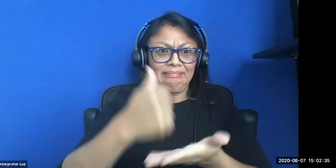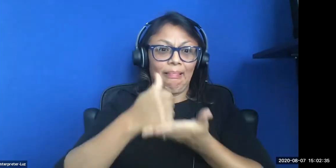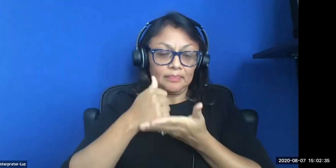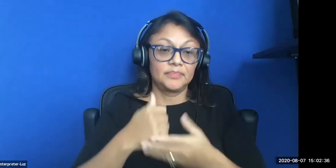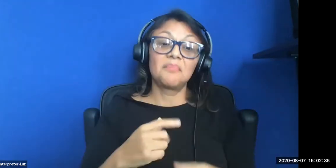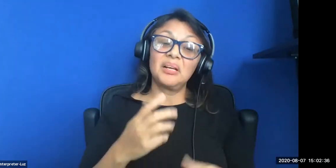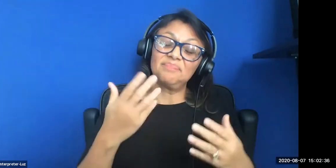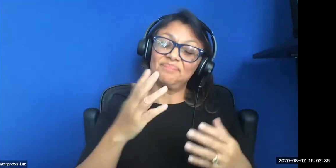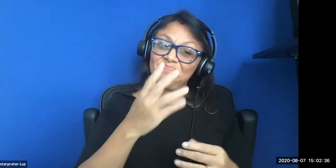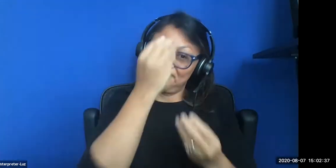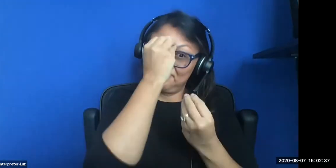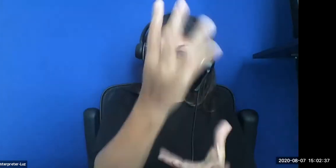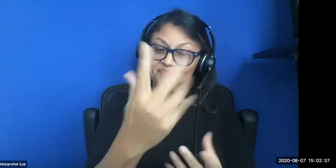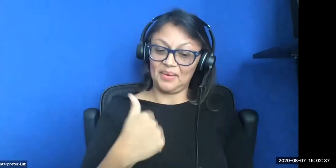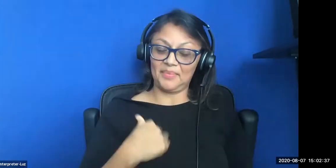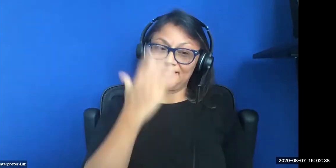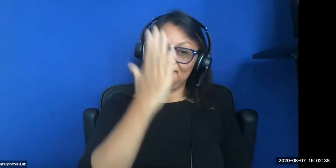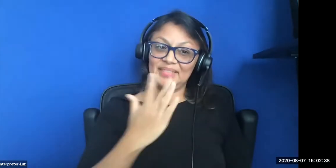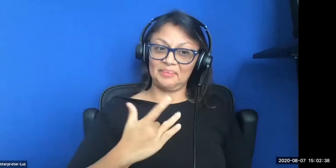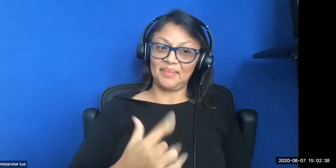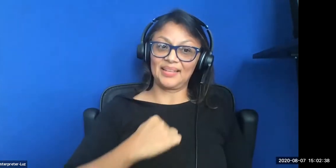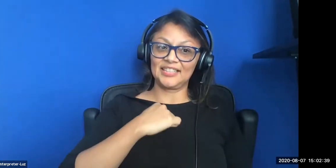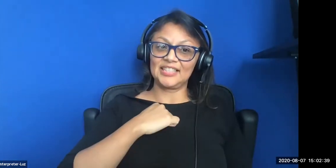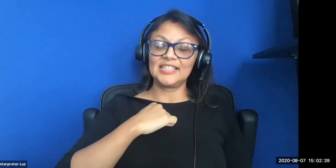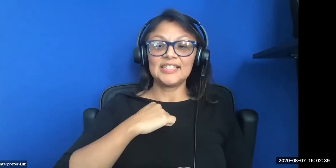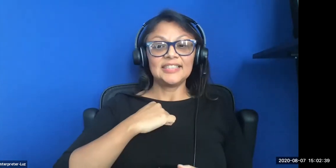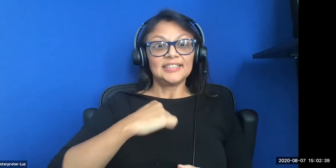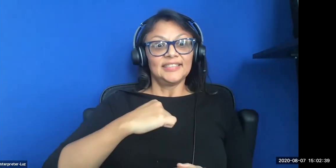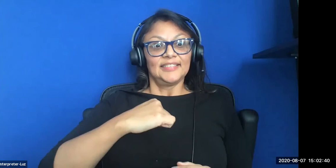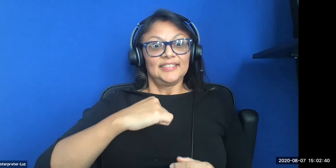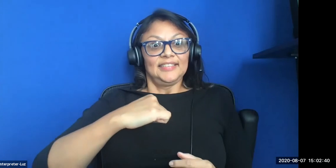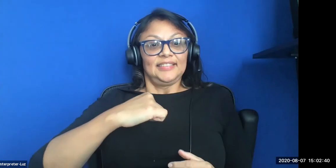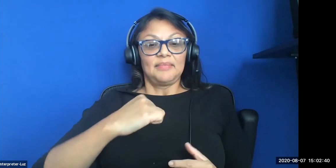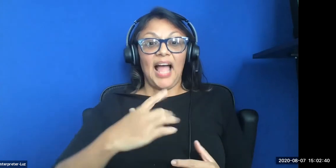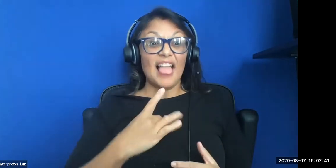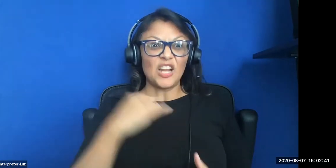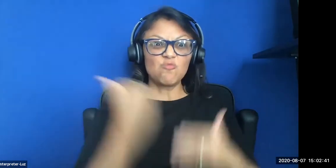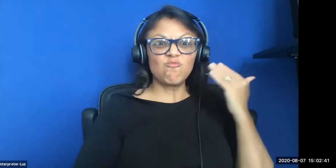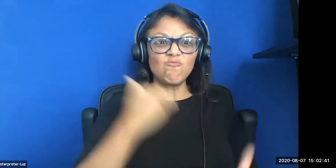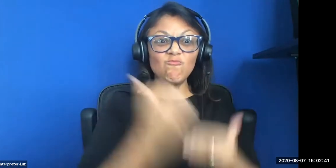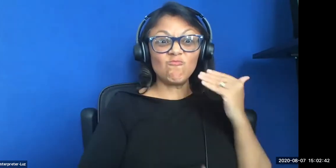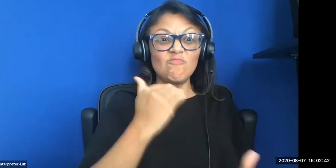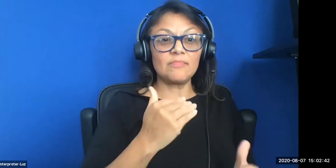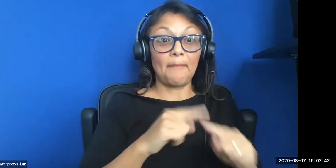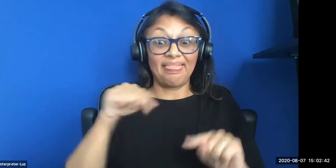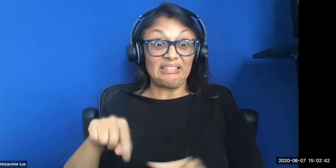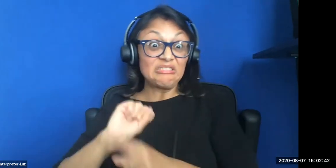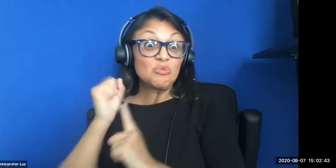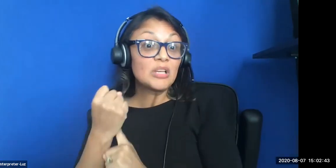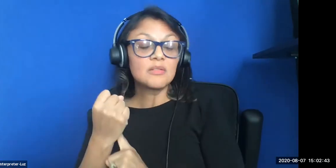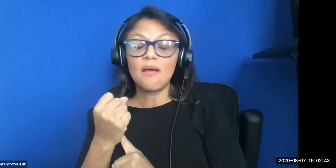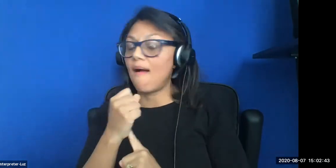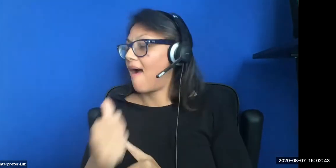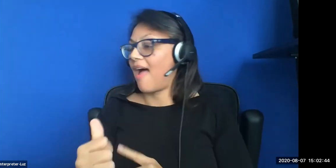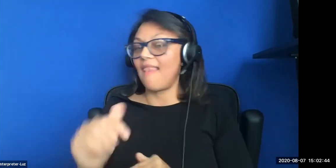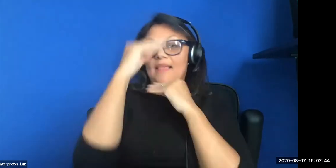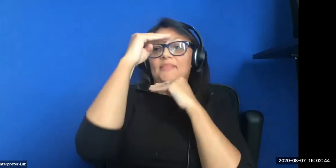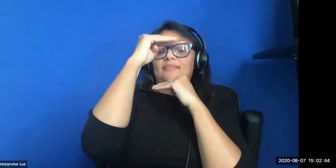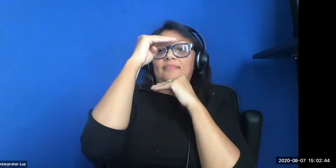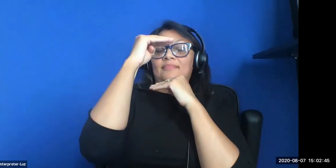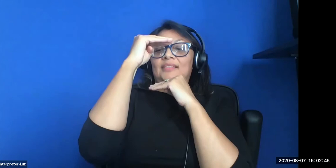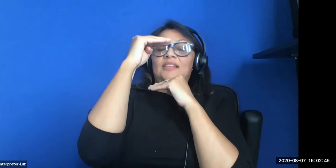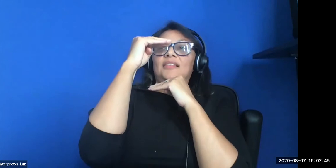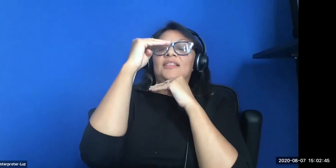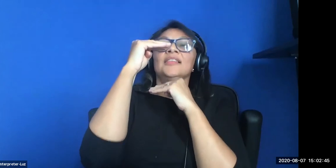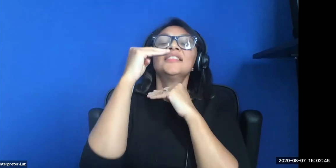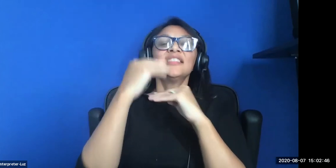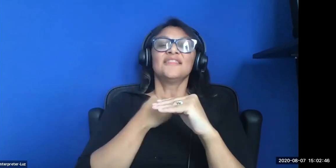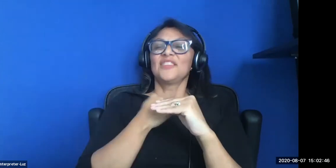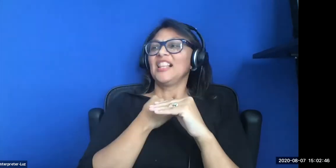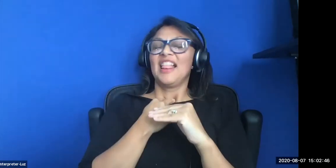Channelle Charest: Like I like change. I like the power of change and moving really fast. This time does not allow you to move that fast like pretty much I'm standing in the same place. I think that Susie and I were talking about like